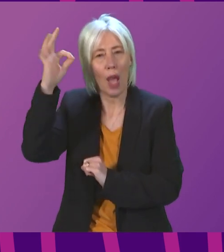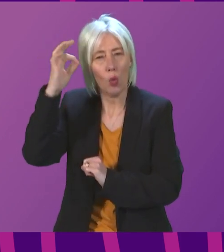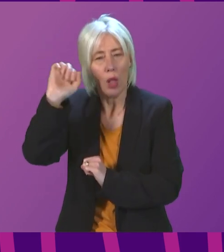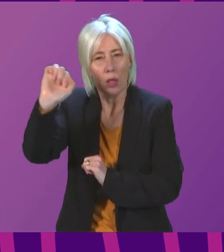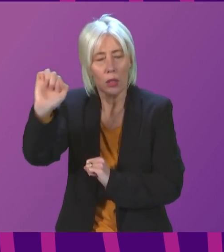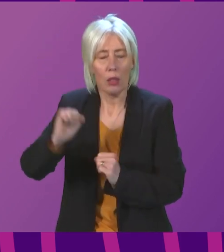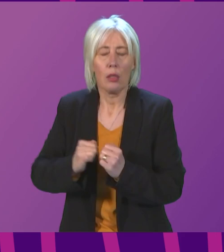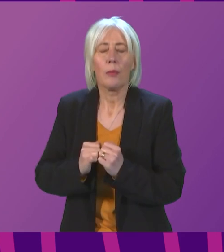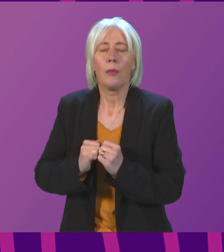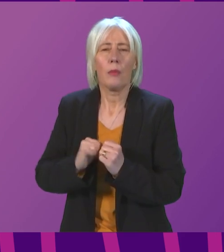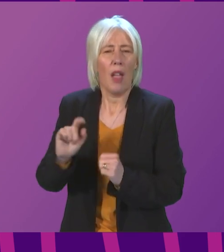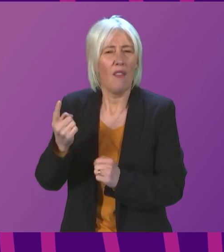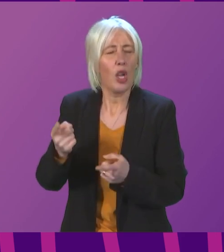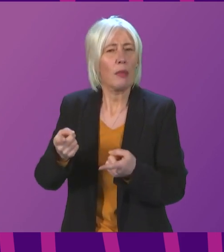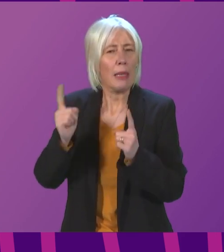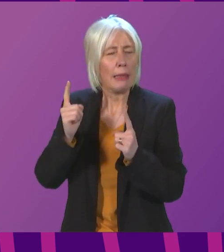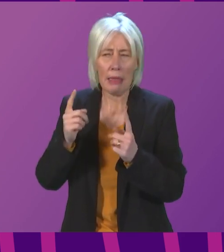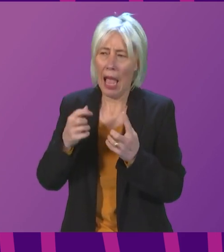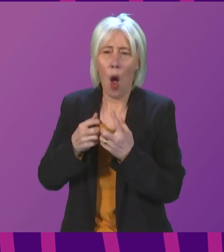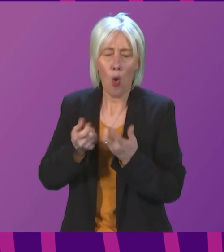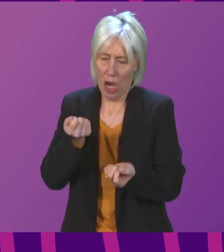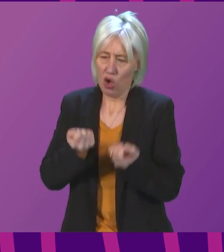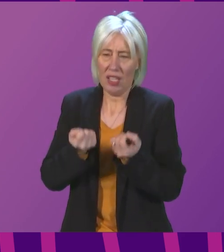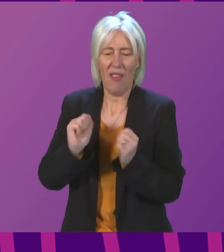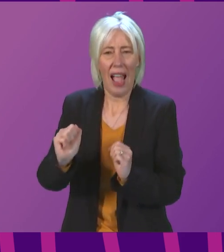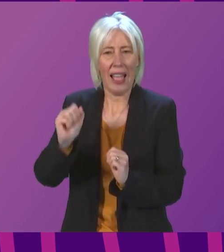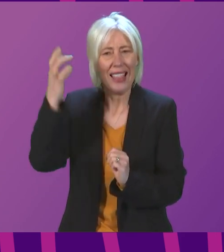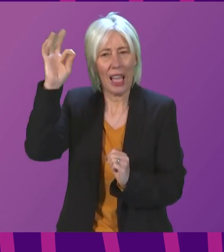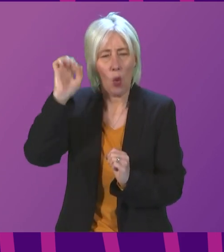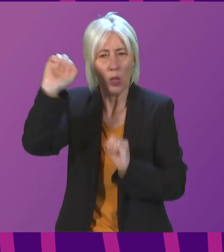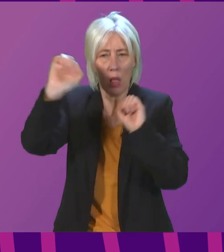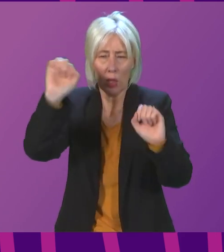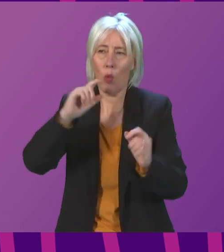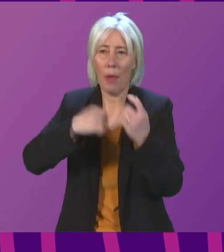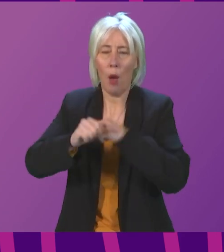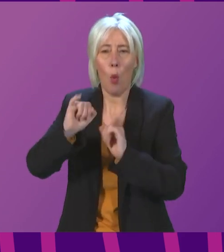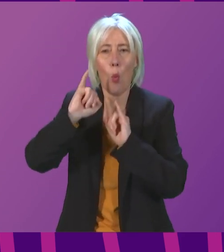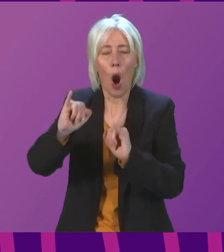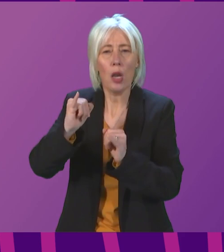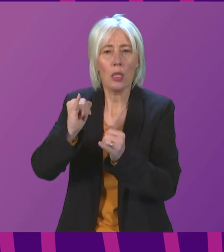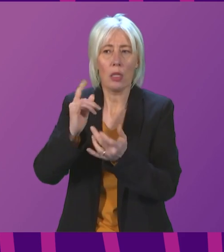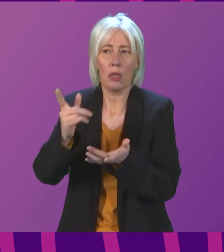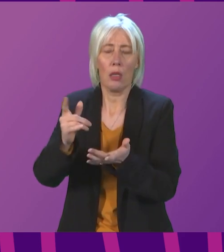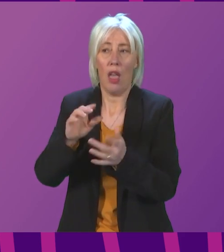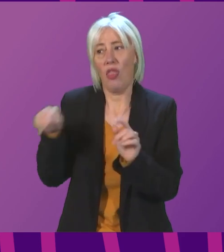How does the First Minister justify leaving Scottish local authorities worse off from this change than their English counterparts?